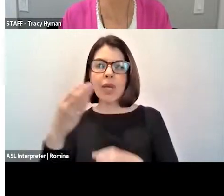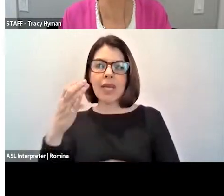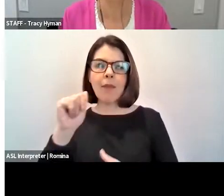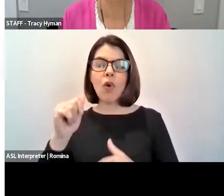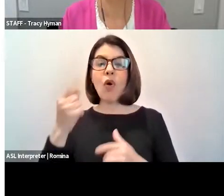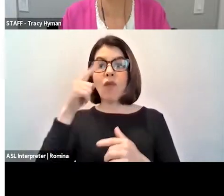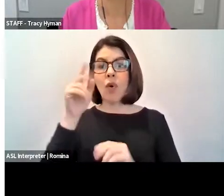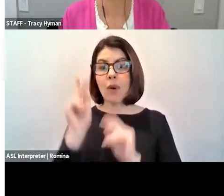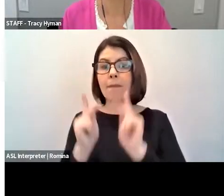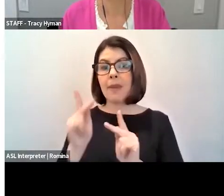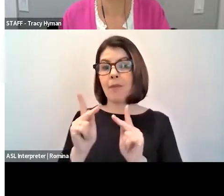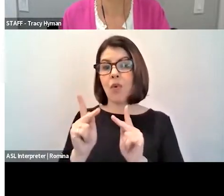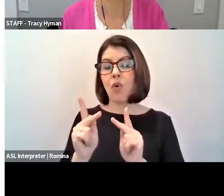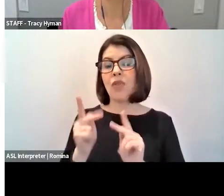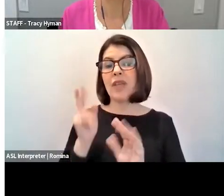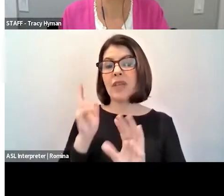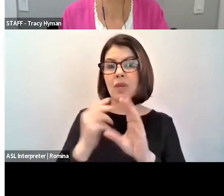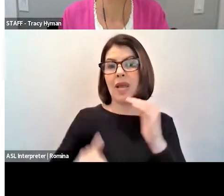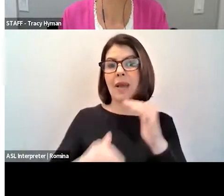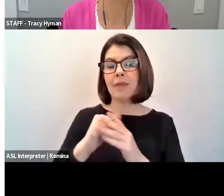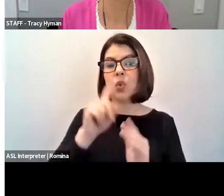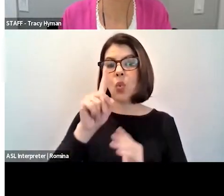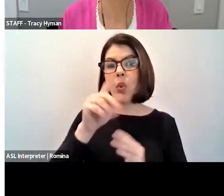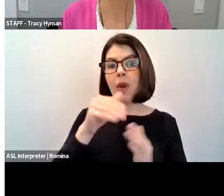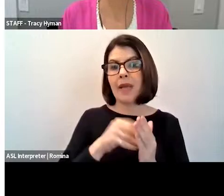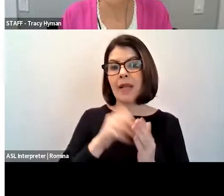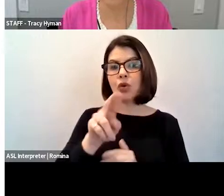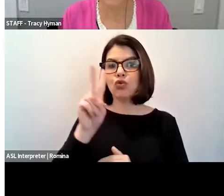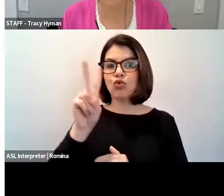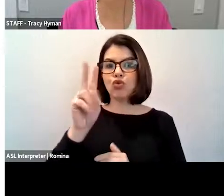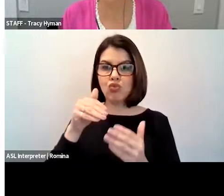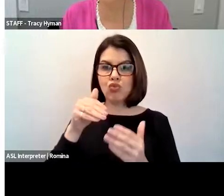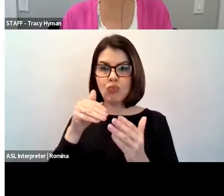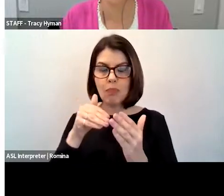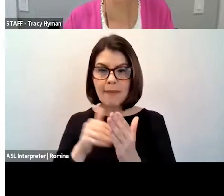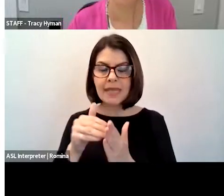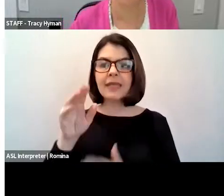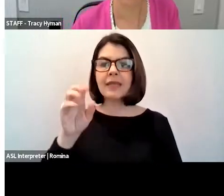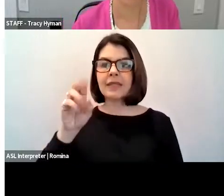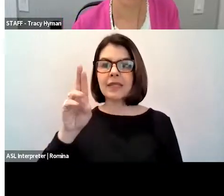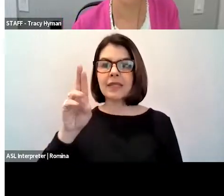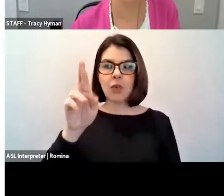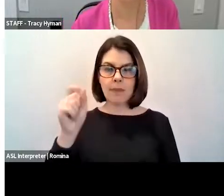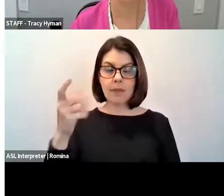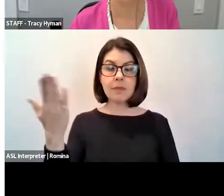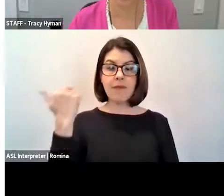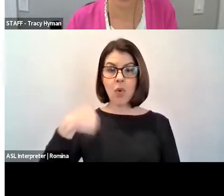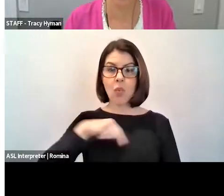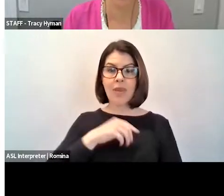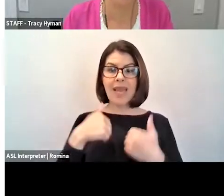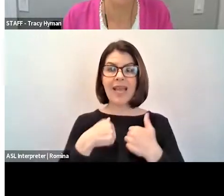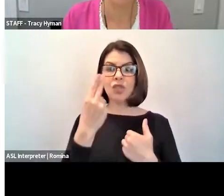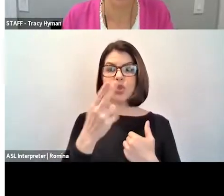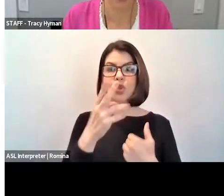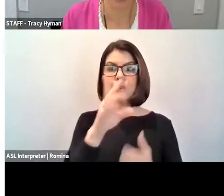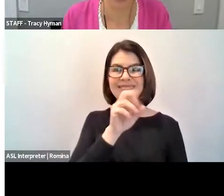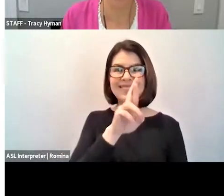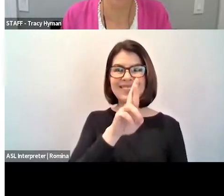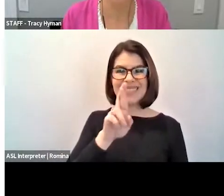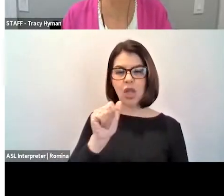or between 1 million and 2 million. We used to have two types of dealer use dealer A and dealer B.